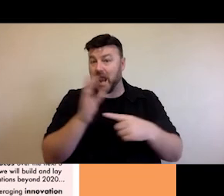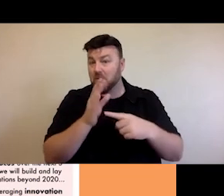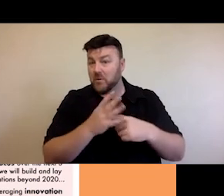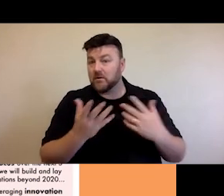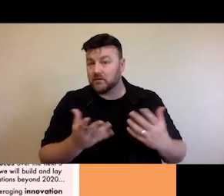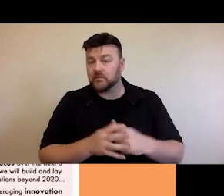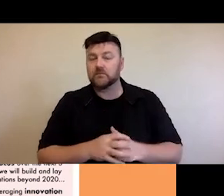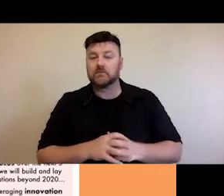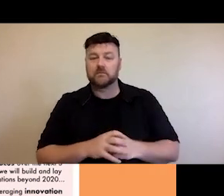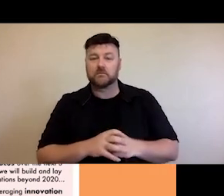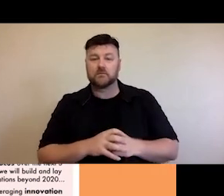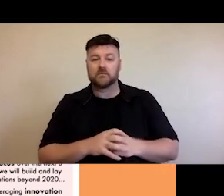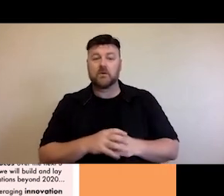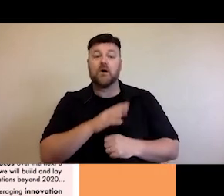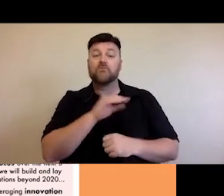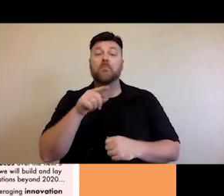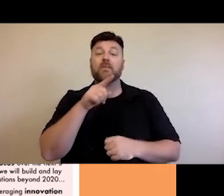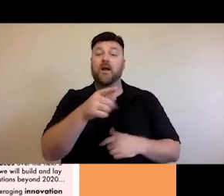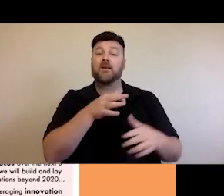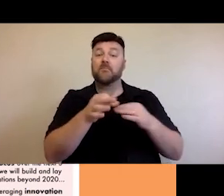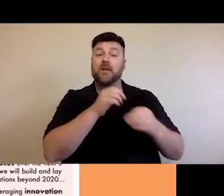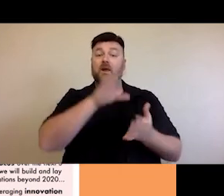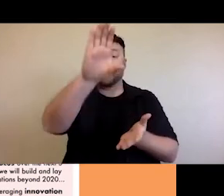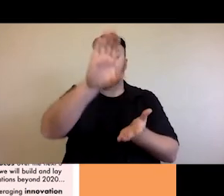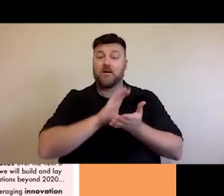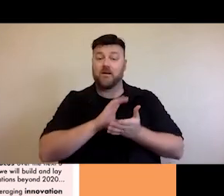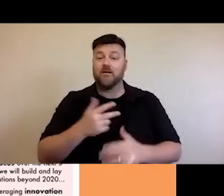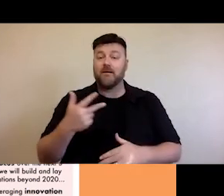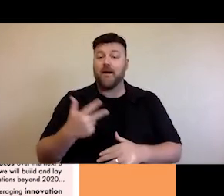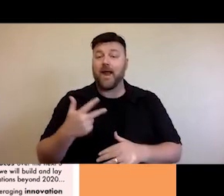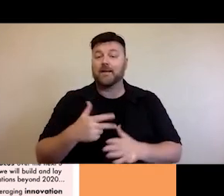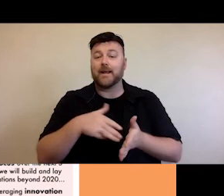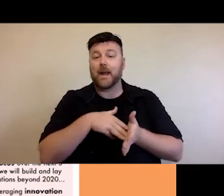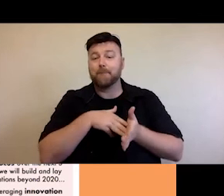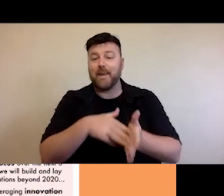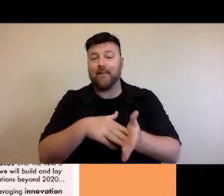of this plan, they were able to secure $18 million of funding because they were clear as to who they were, what they were trying to